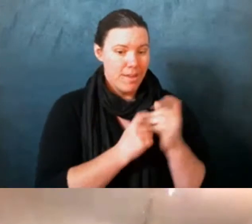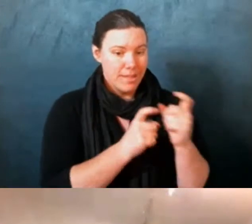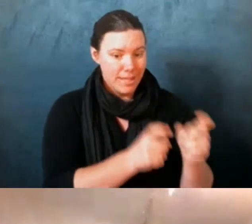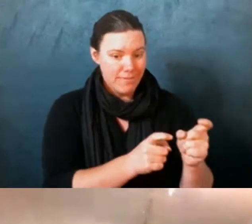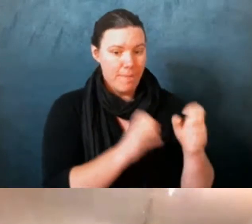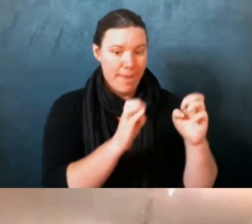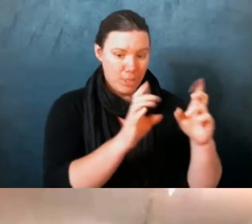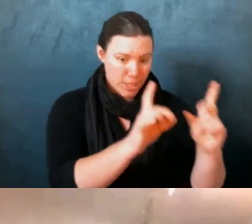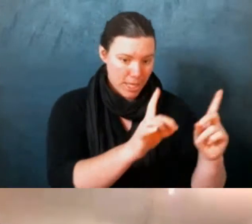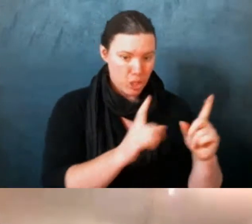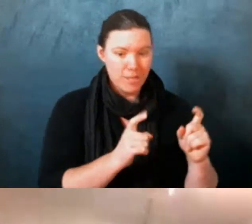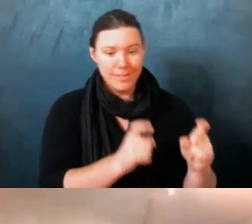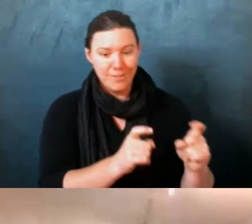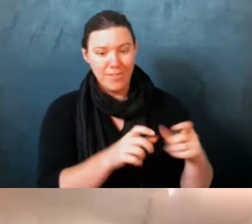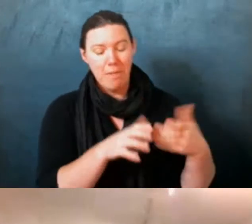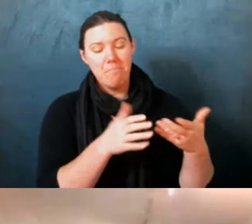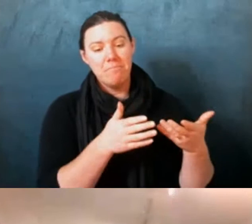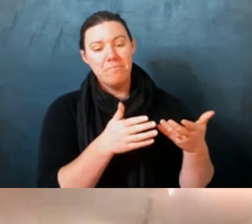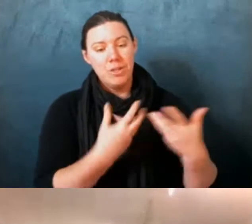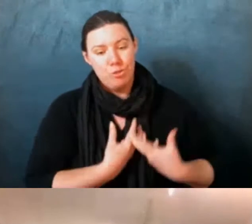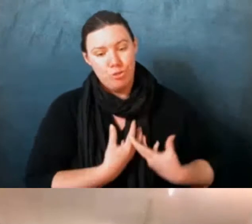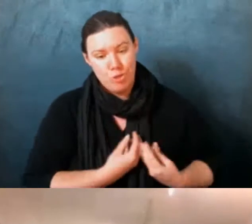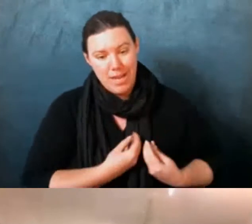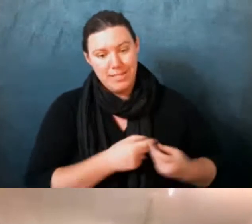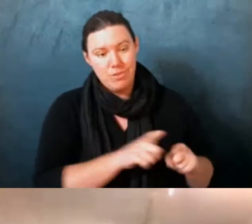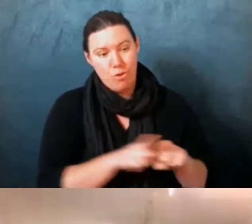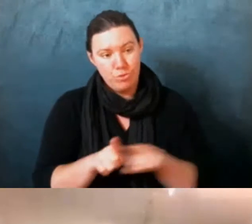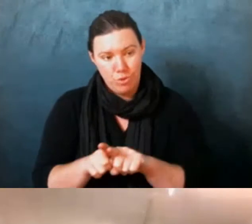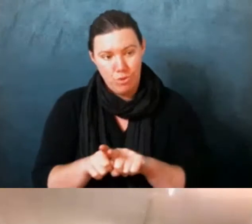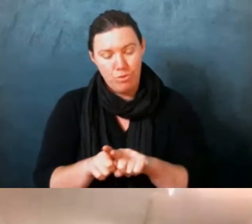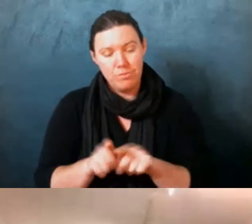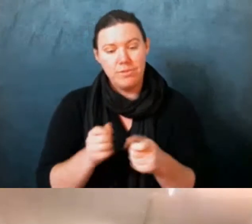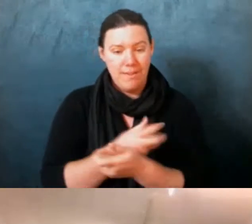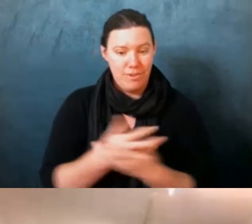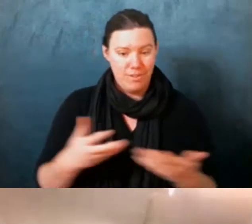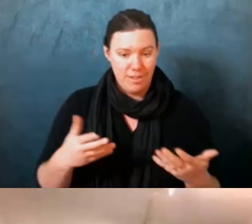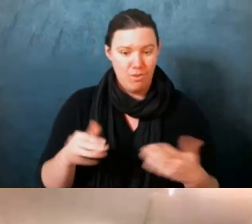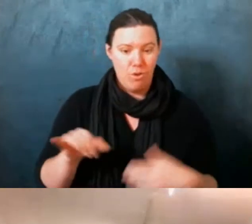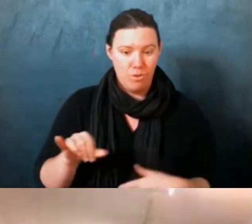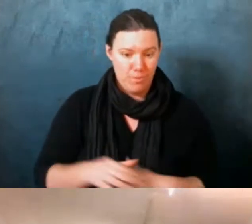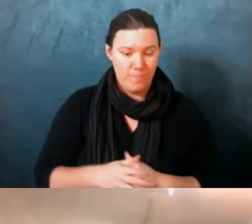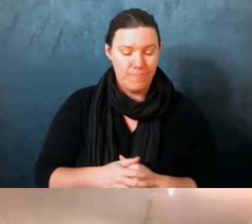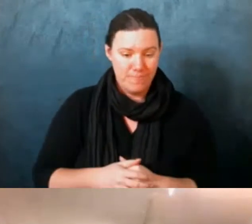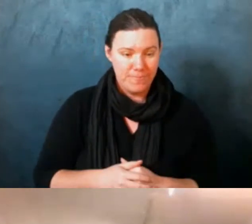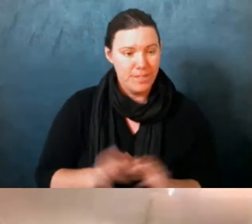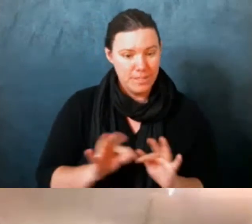give them grace, and everything too. So I just think that that's a really important thing that we need to remember too,